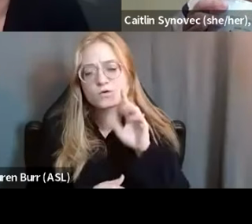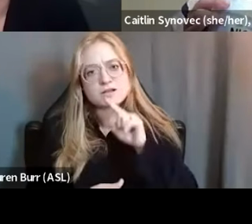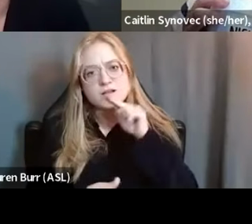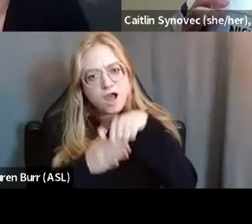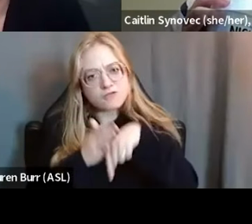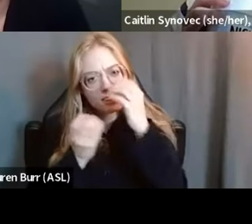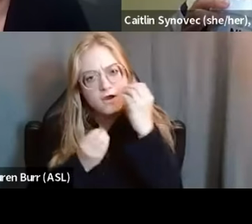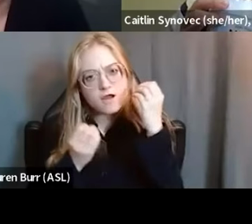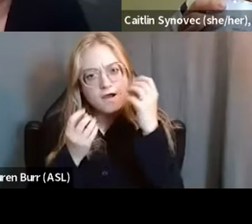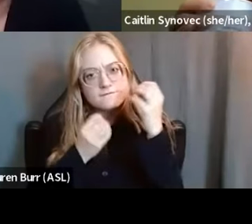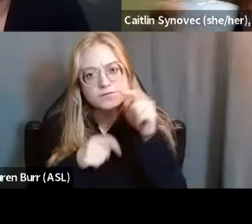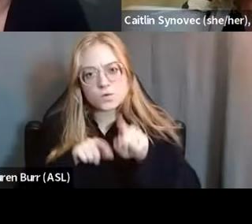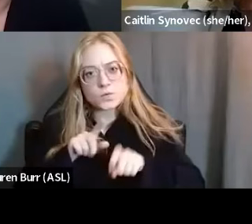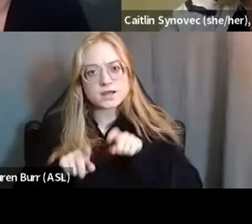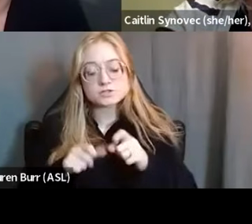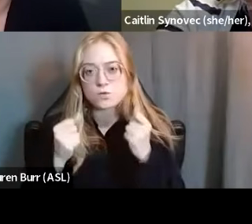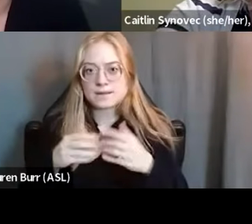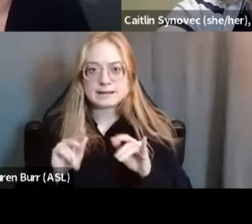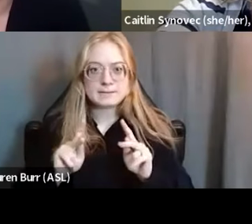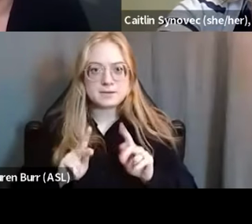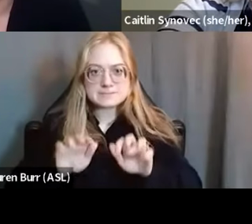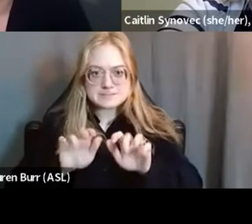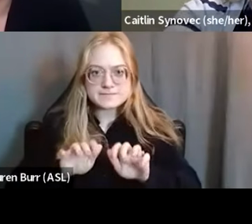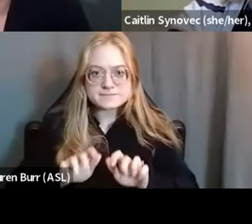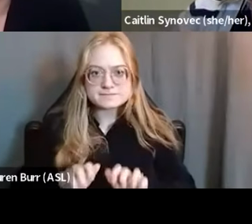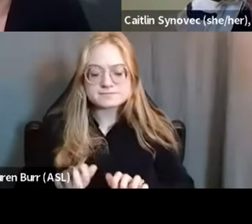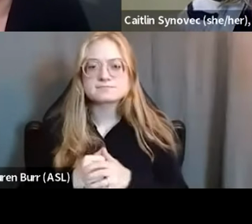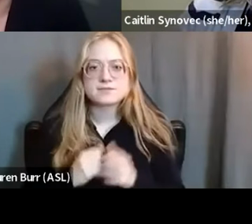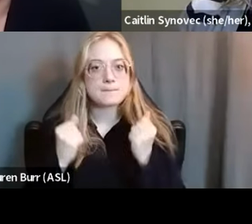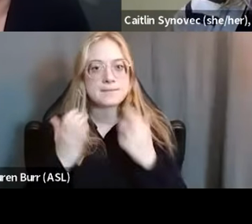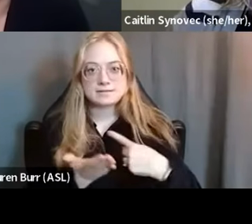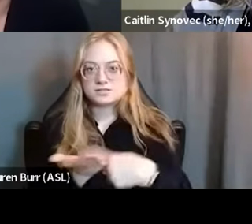There are so many avenues and pieces for us to discuss and we're gonna,